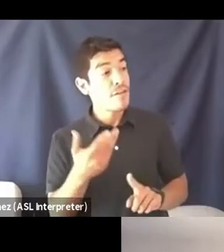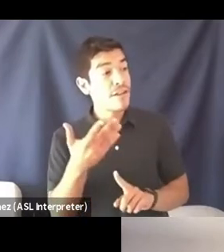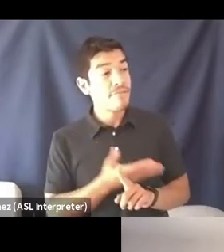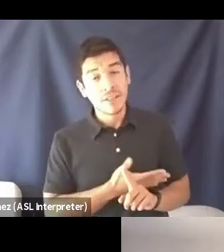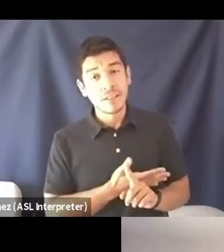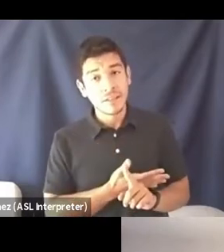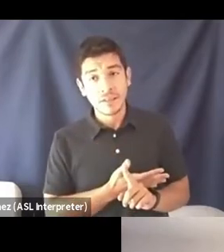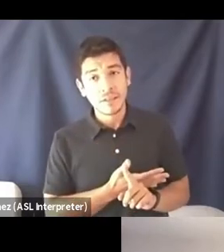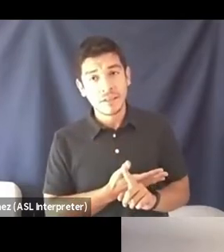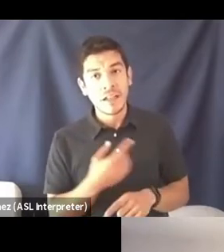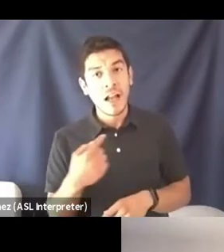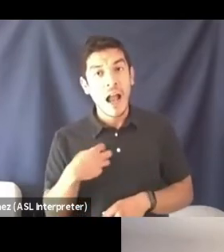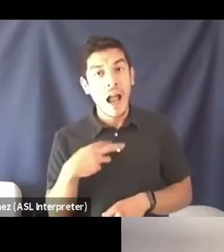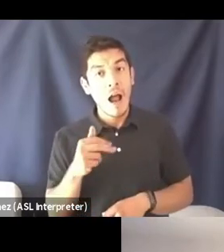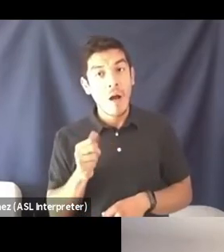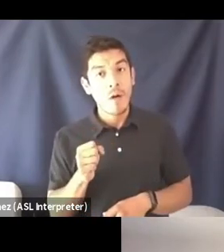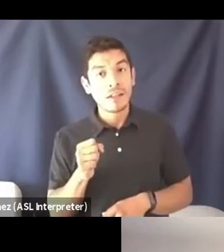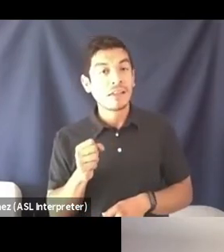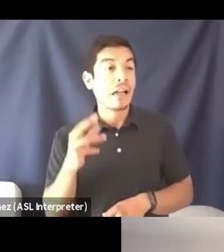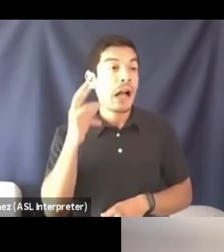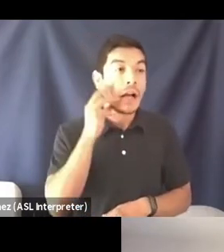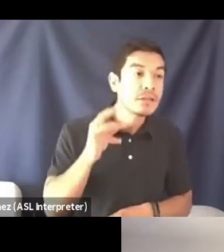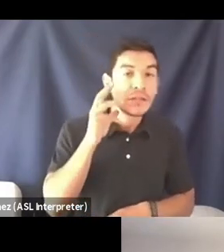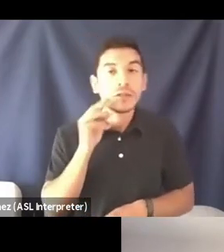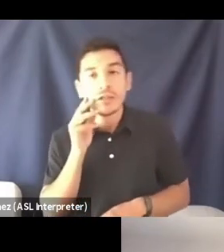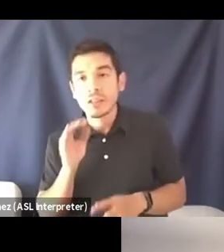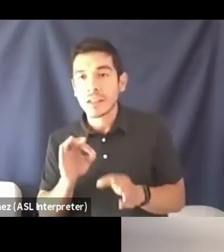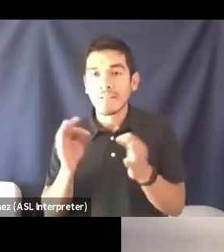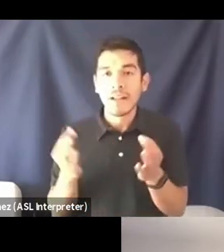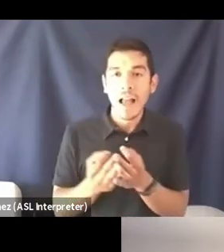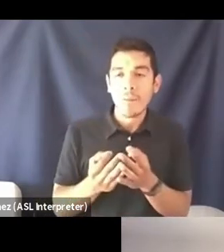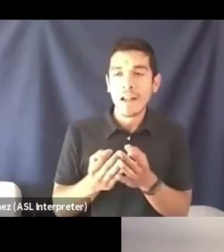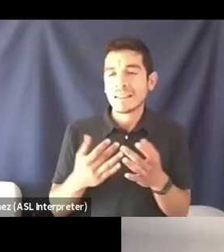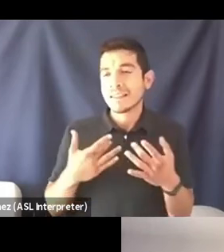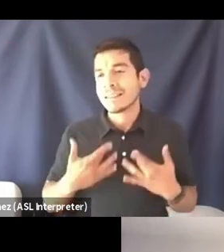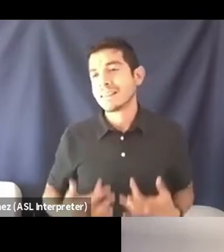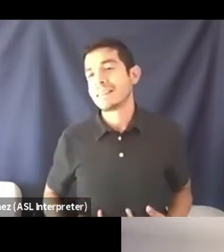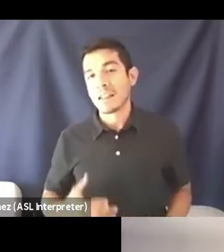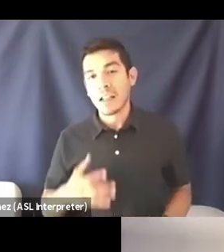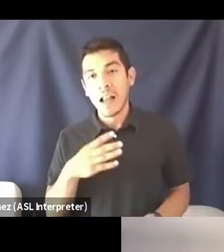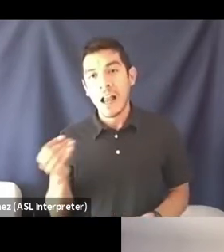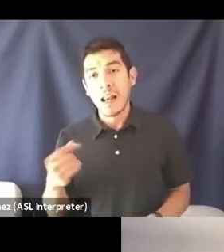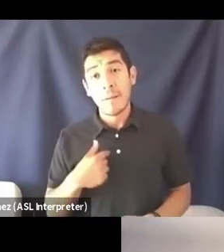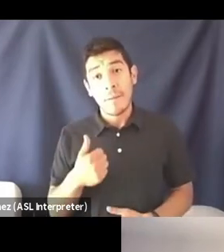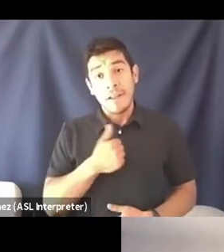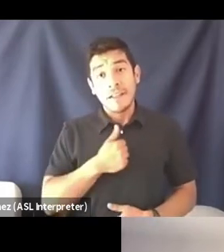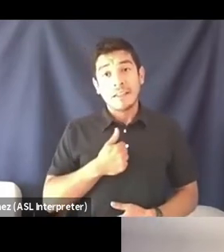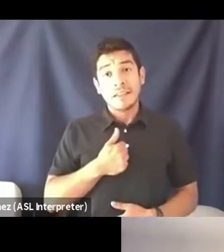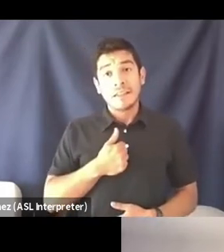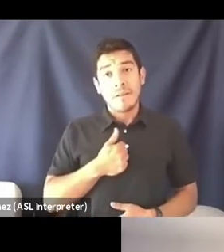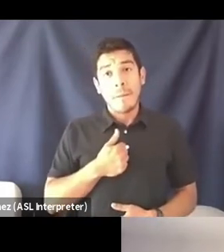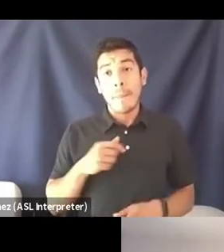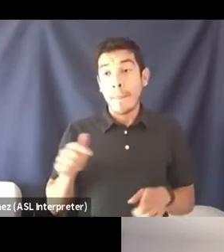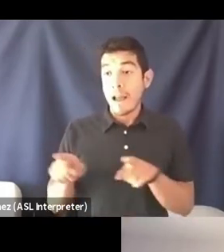I was basically experiencing the family's grief. And also I myself, as one of the Chinese international students